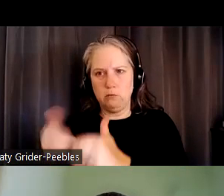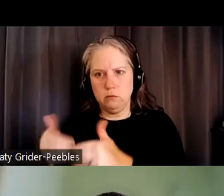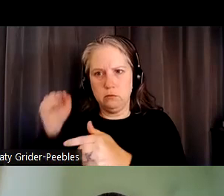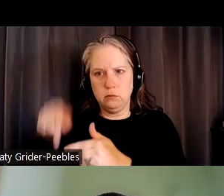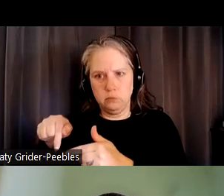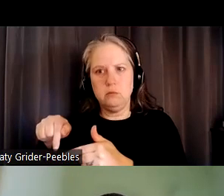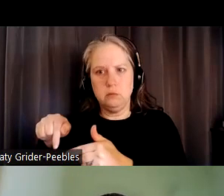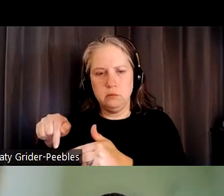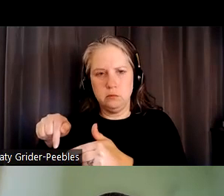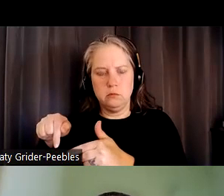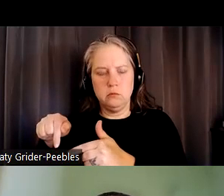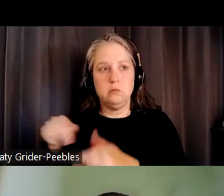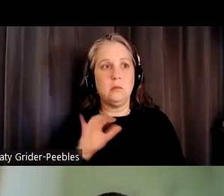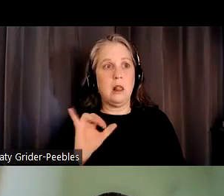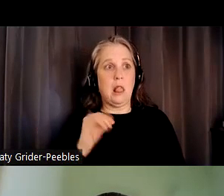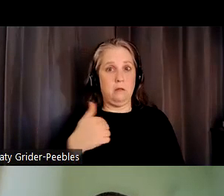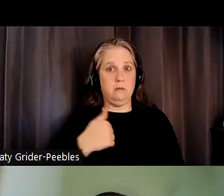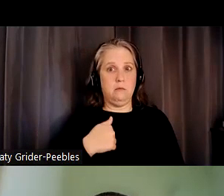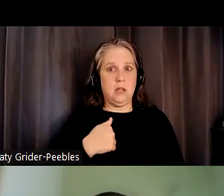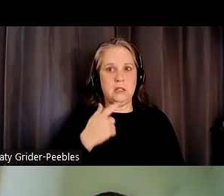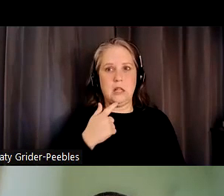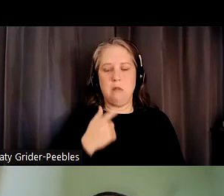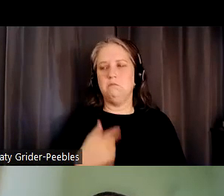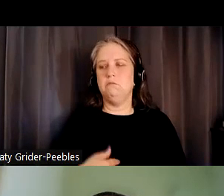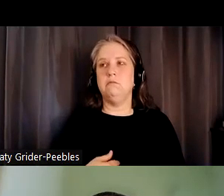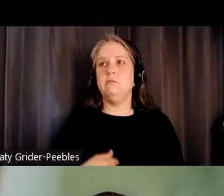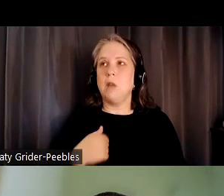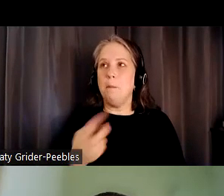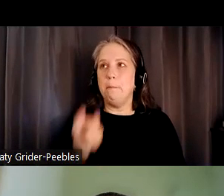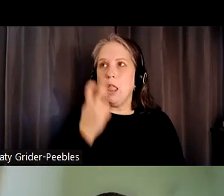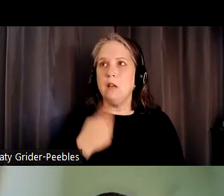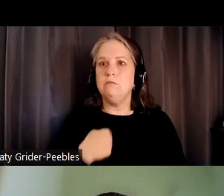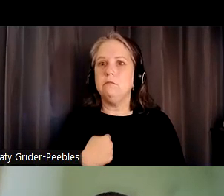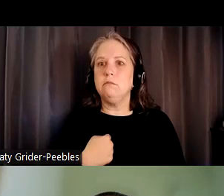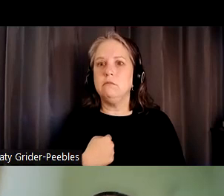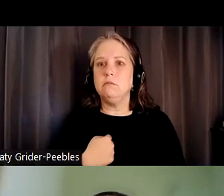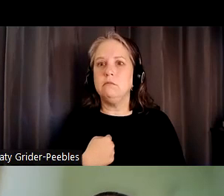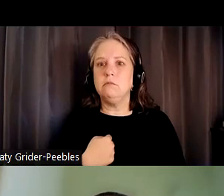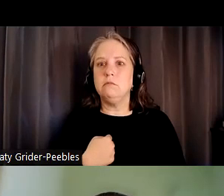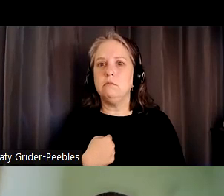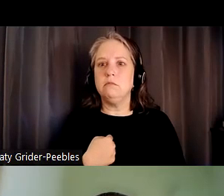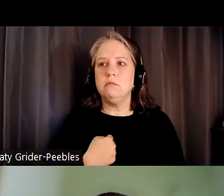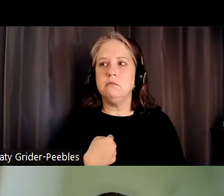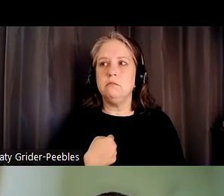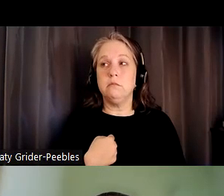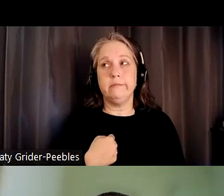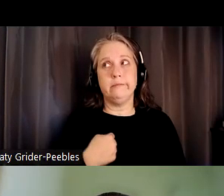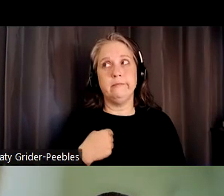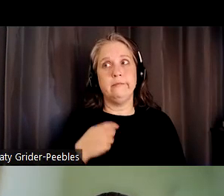Like me saying I'm a blind person, there are people who have the medical